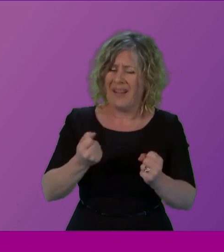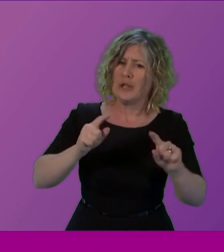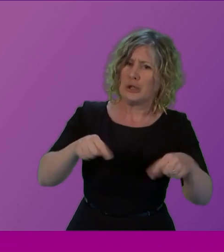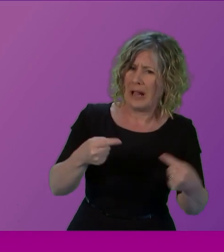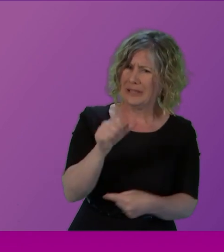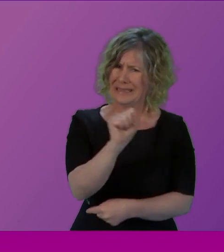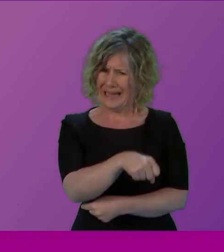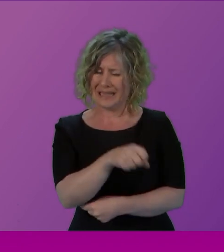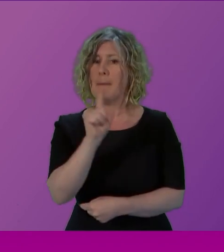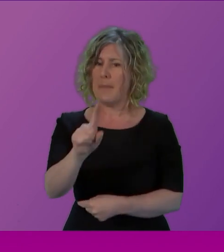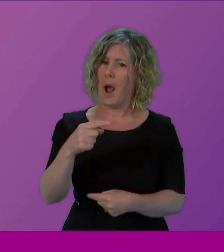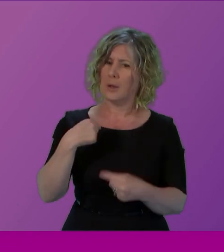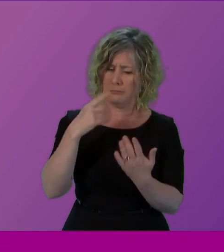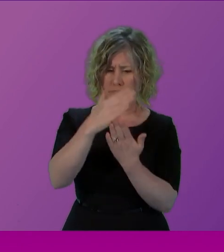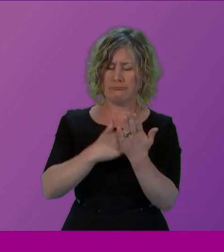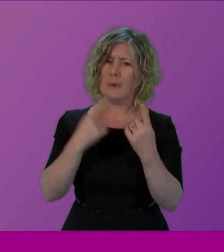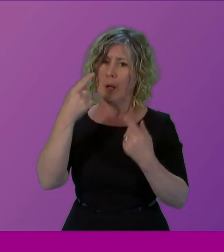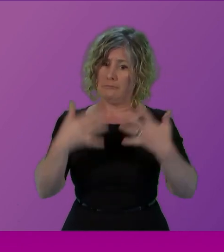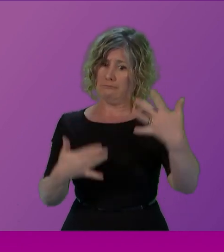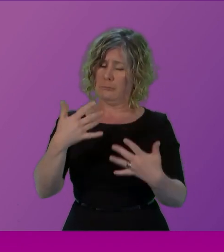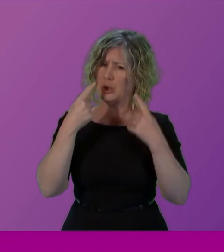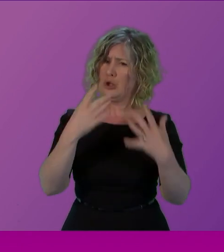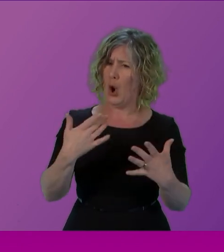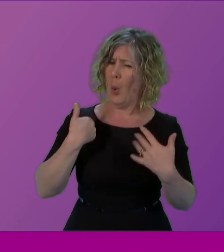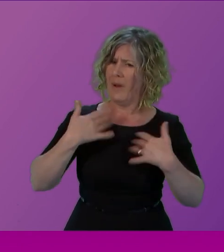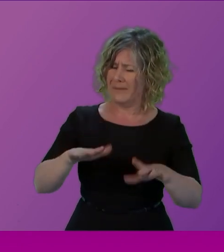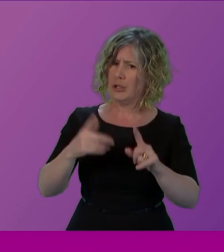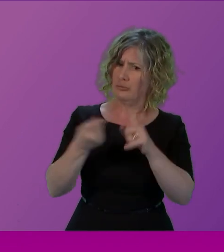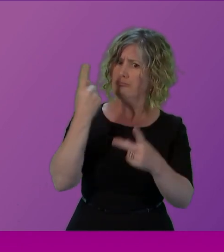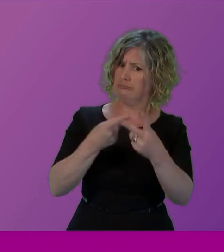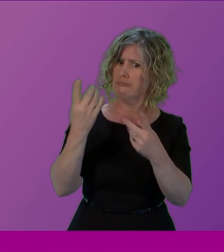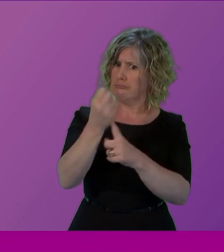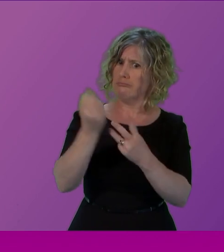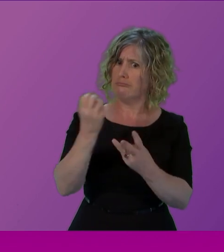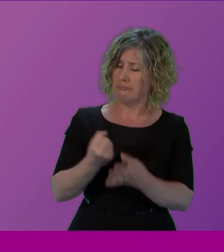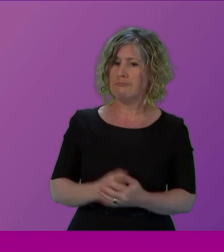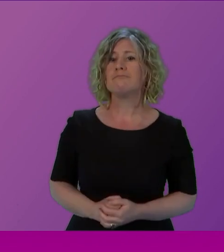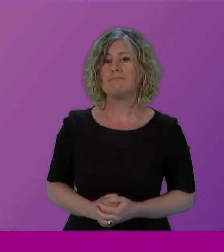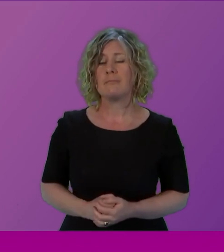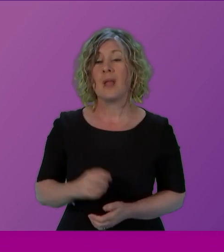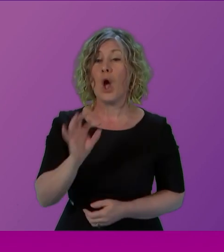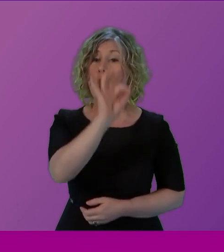those challenges, and we will continue to do so.